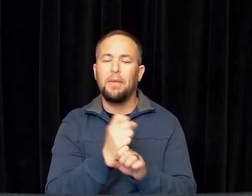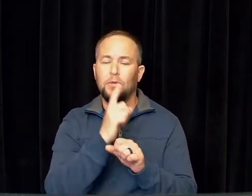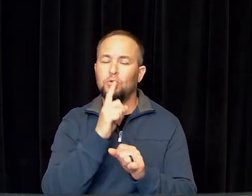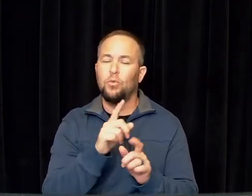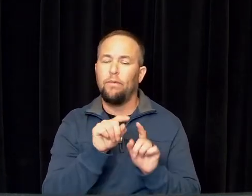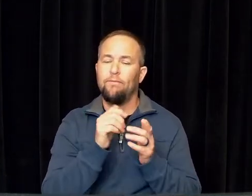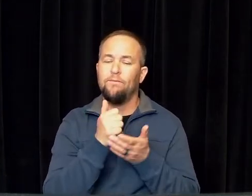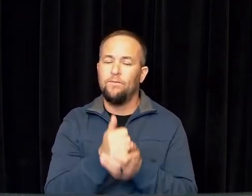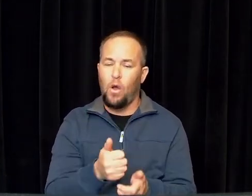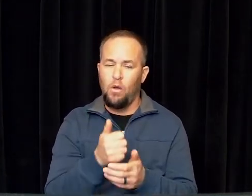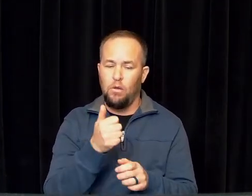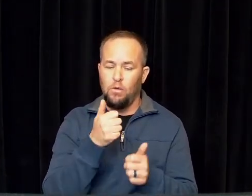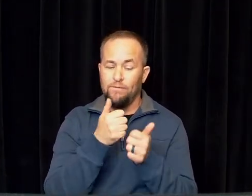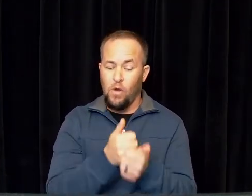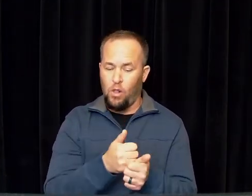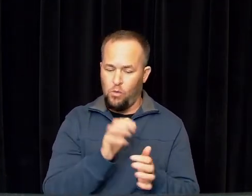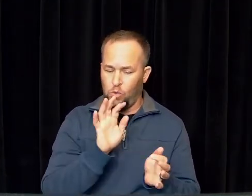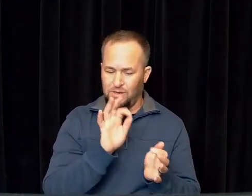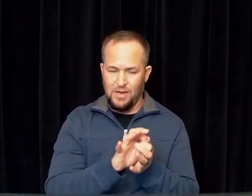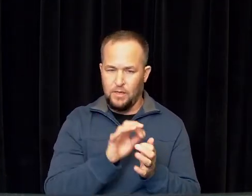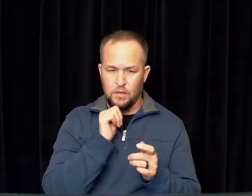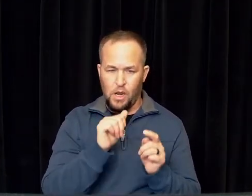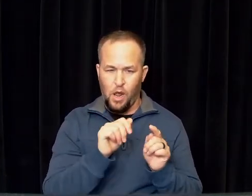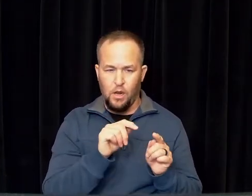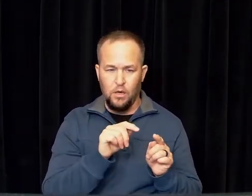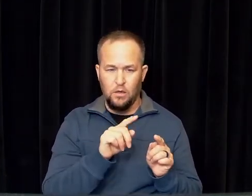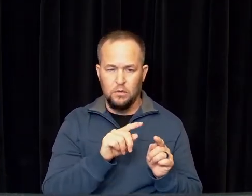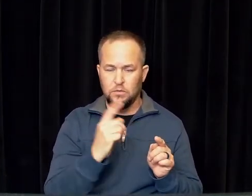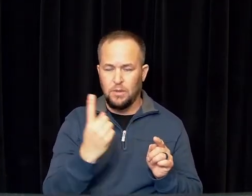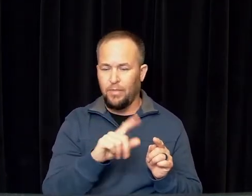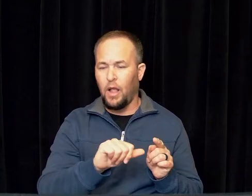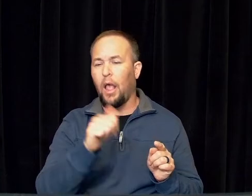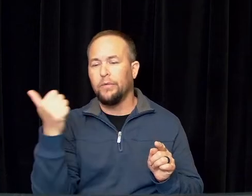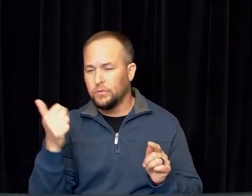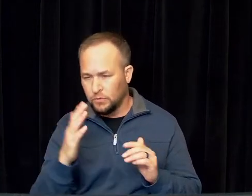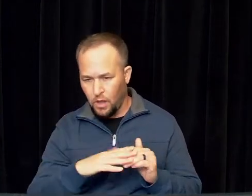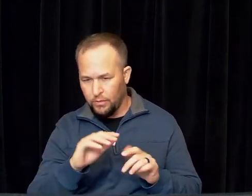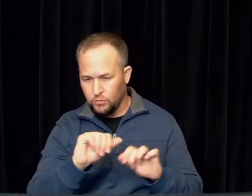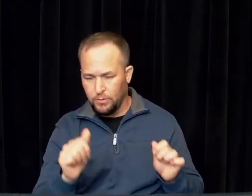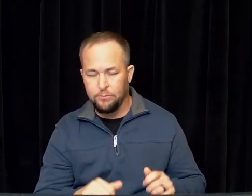it's connected to not a random point somewhere else on the shape. So for example, when we're doing